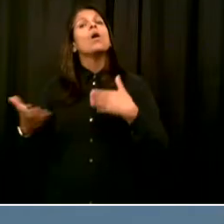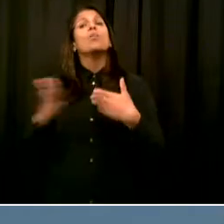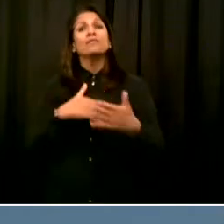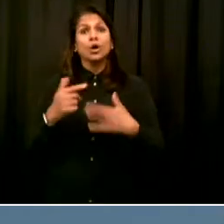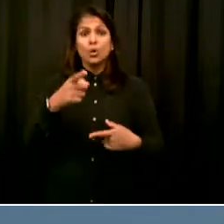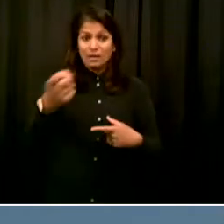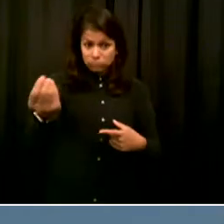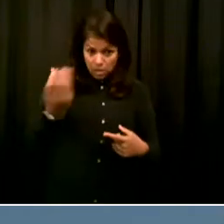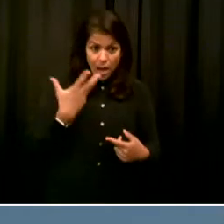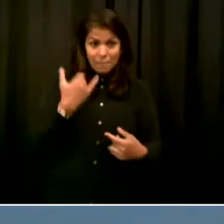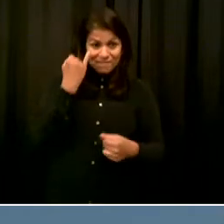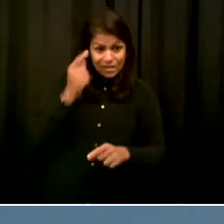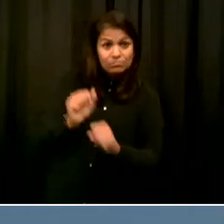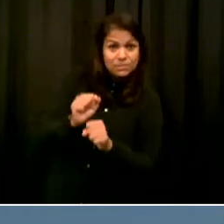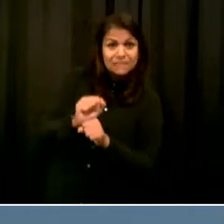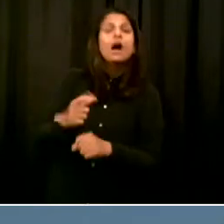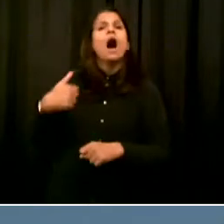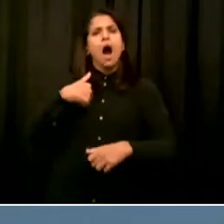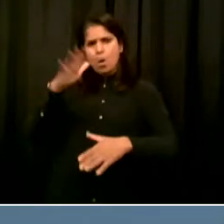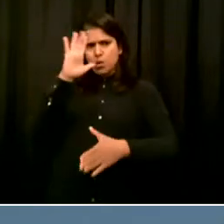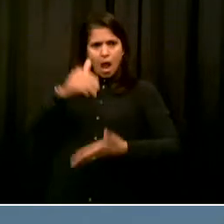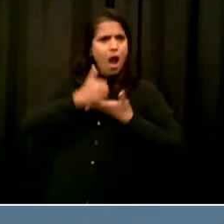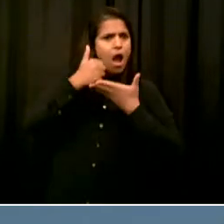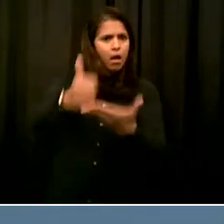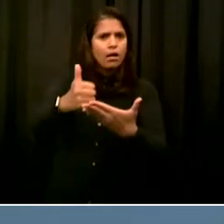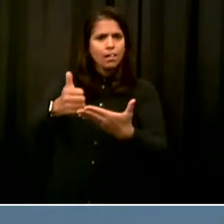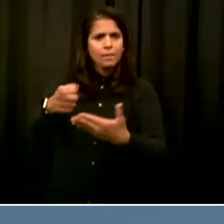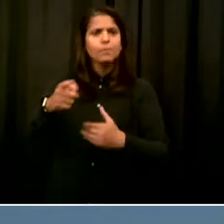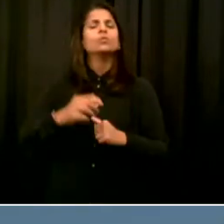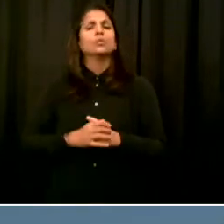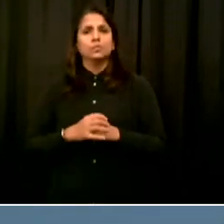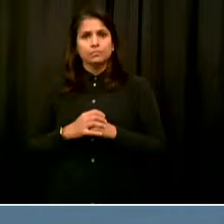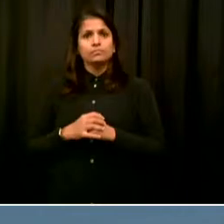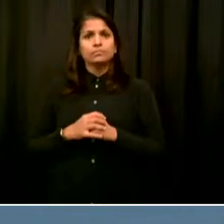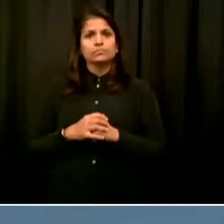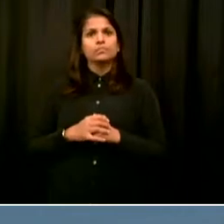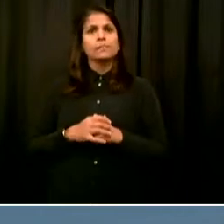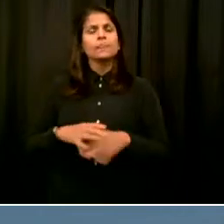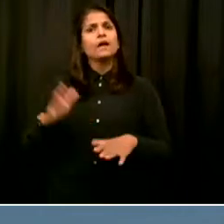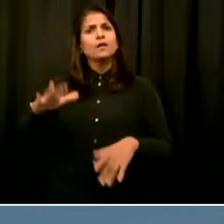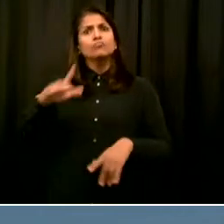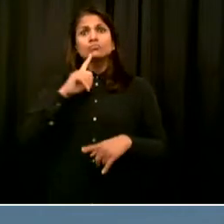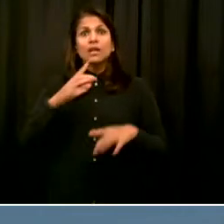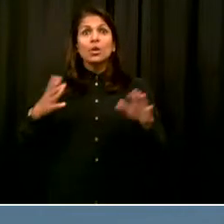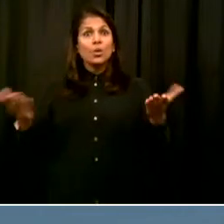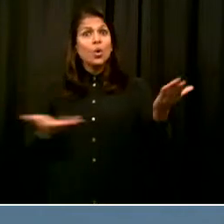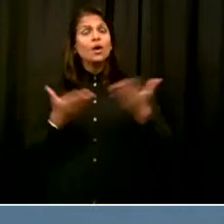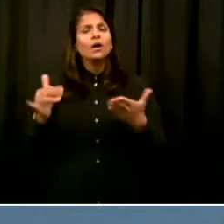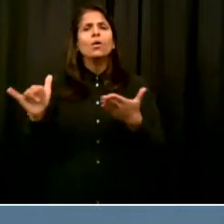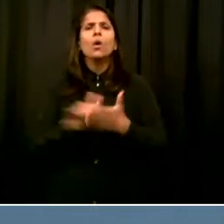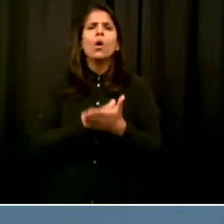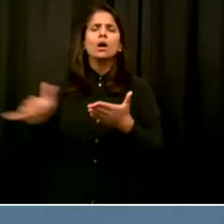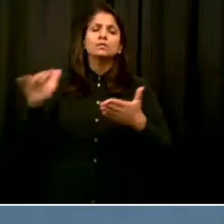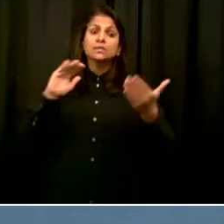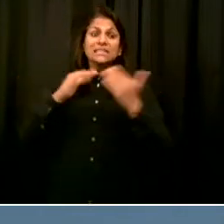AT THE HOTEL AS WELL. BECAUSE WE GIVE YOU WHATEVER YOU TELL US YOU NEED IN ORDER